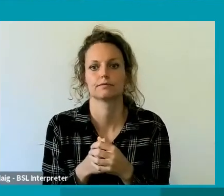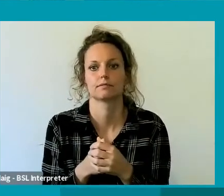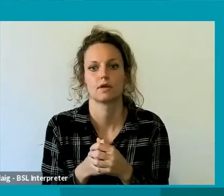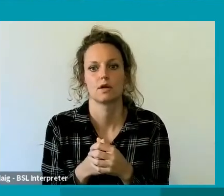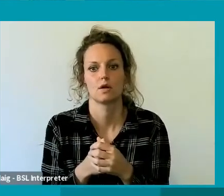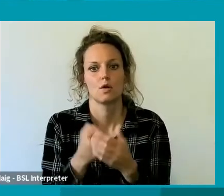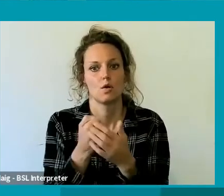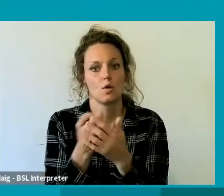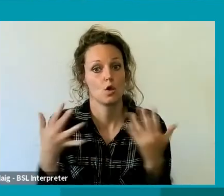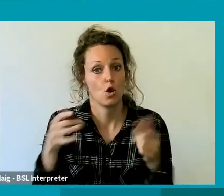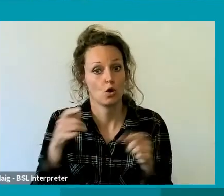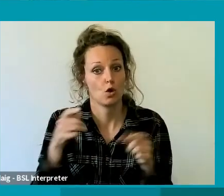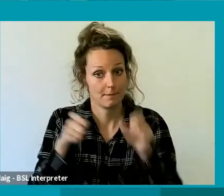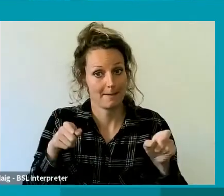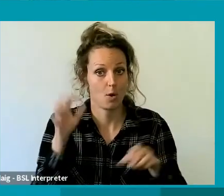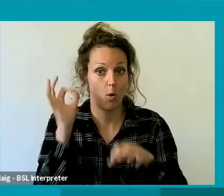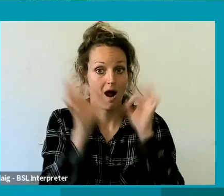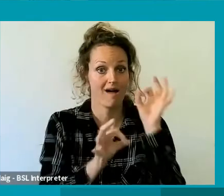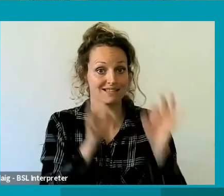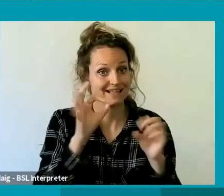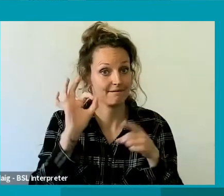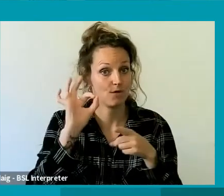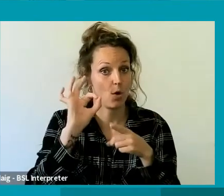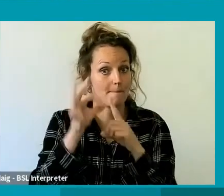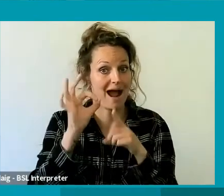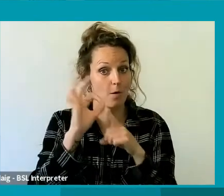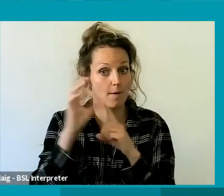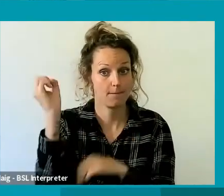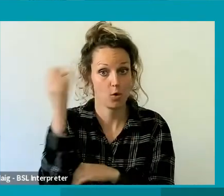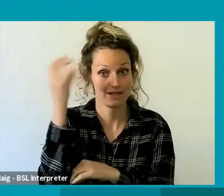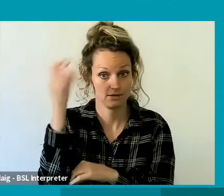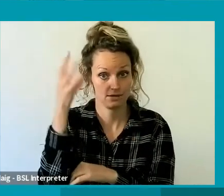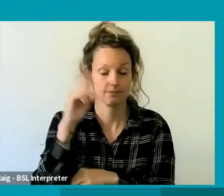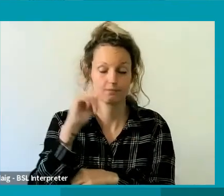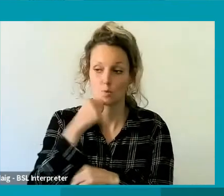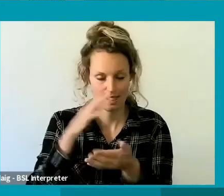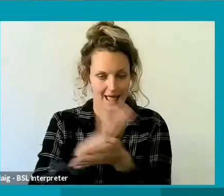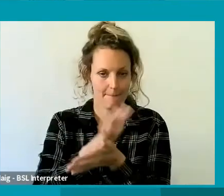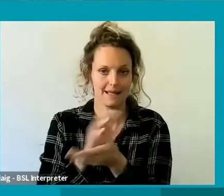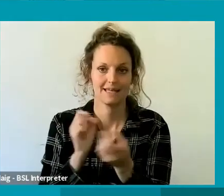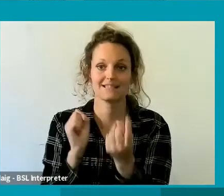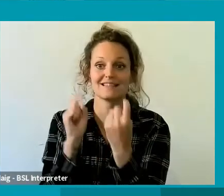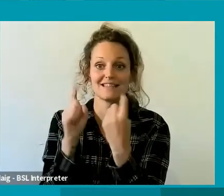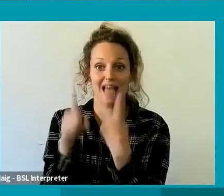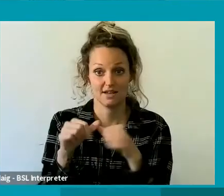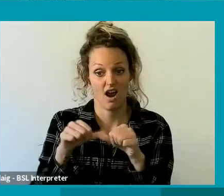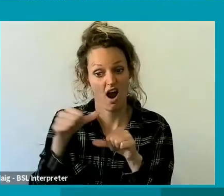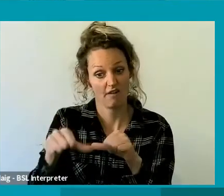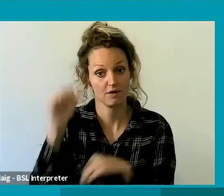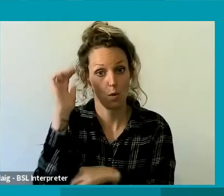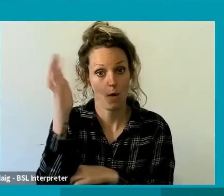for the PowerPoint which I will happily send after this webinar. Loads of people saying re disclosing my disability.